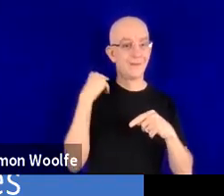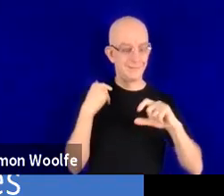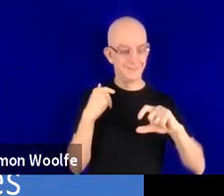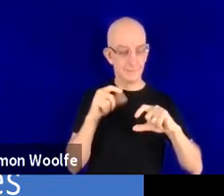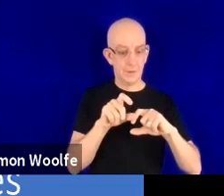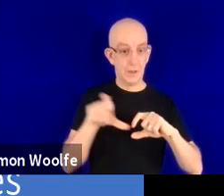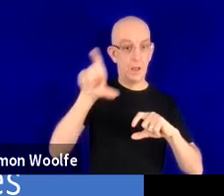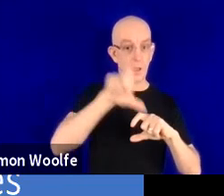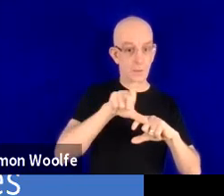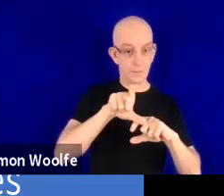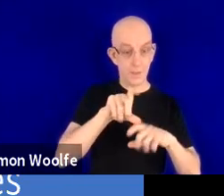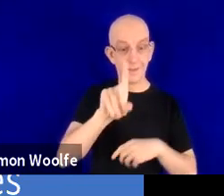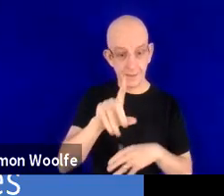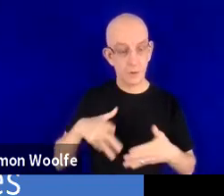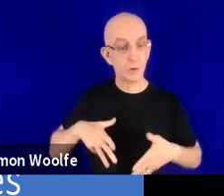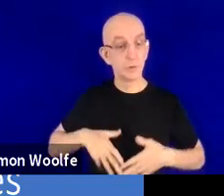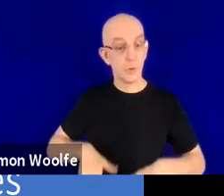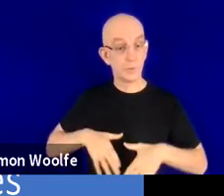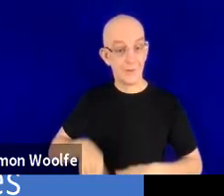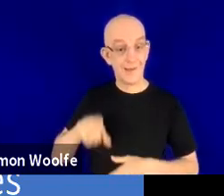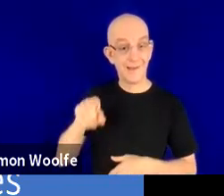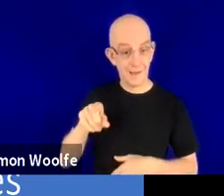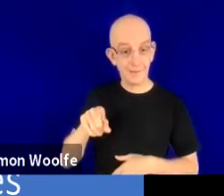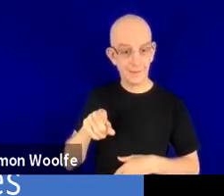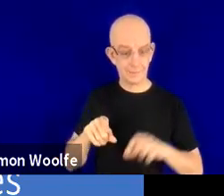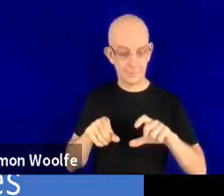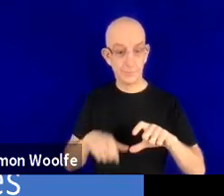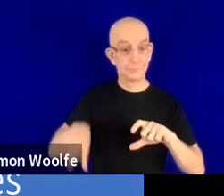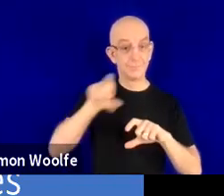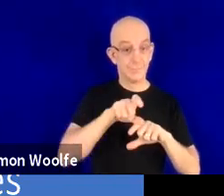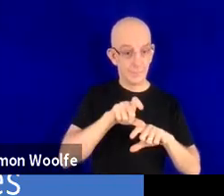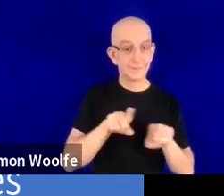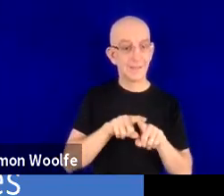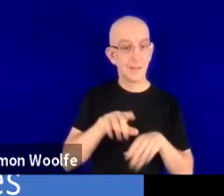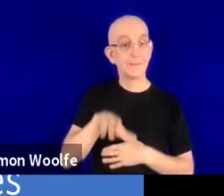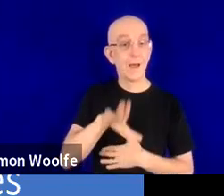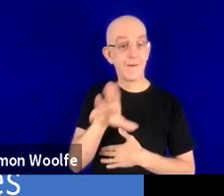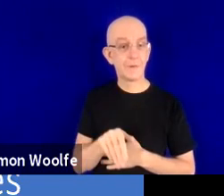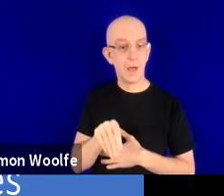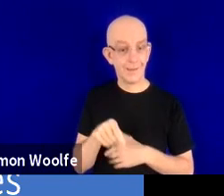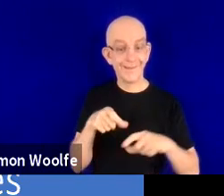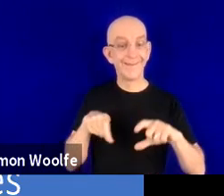And we can show the same thing relative to GDP per capita. Again, looking at the level of economic development of the country